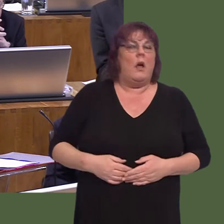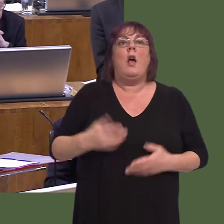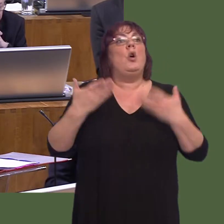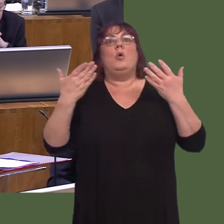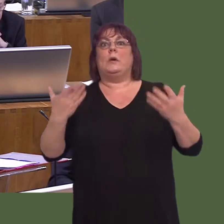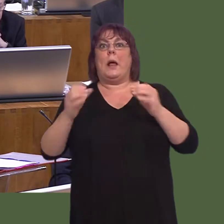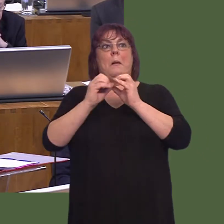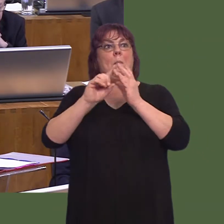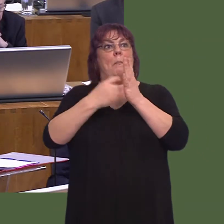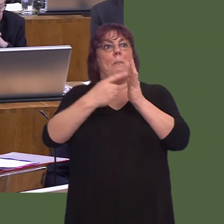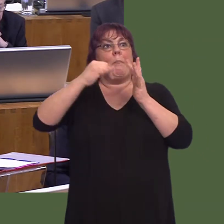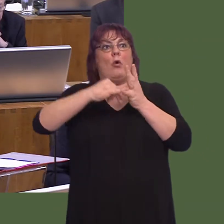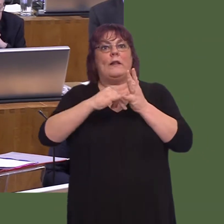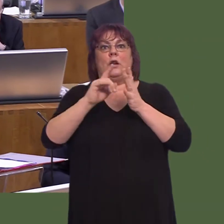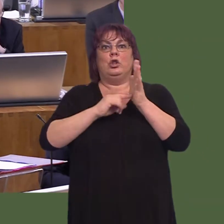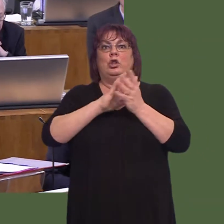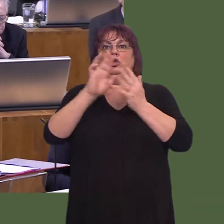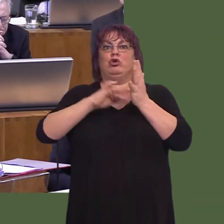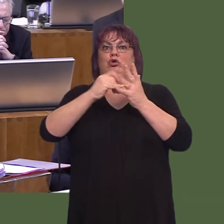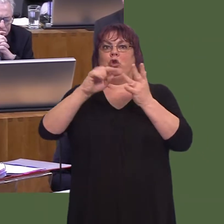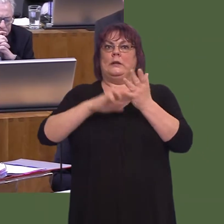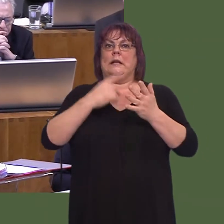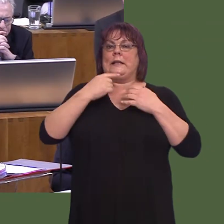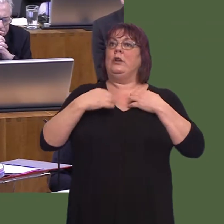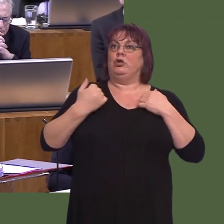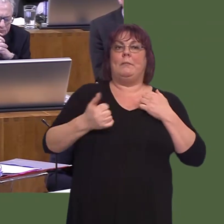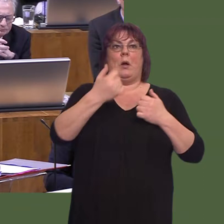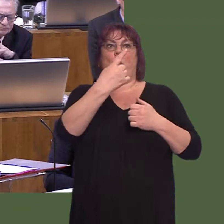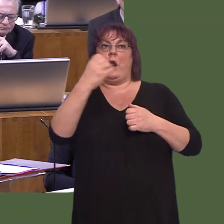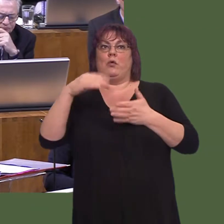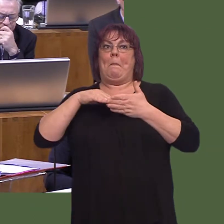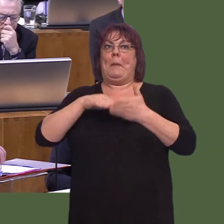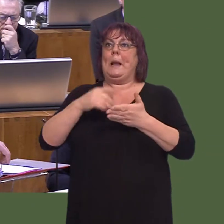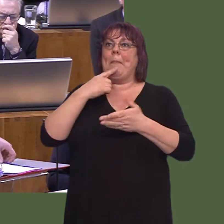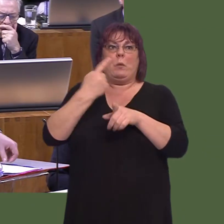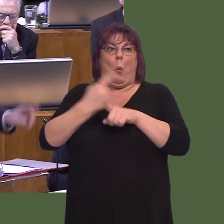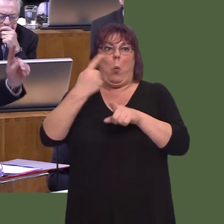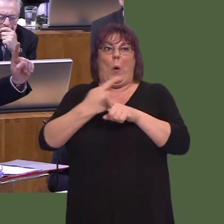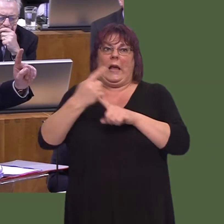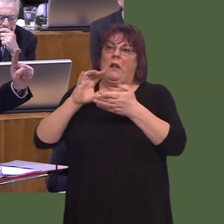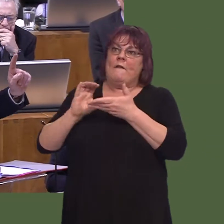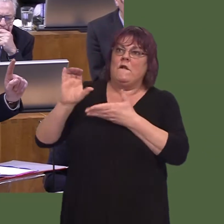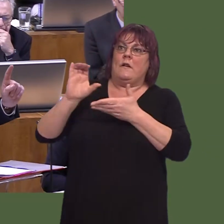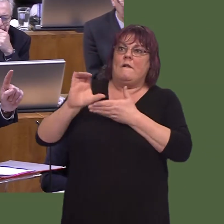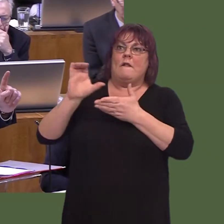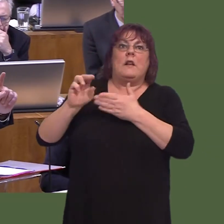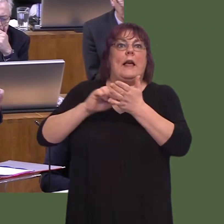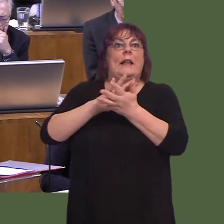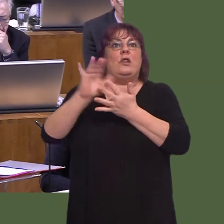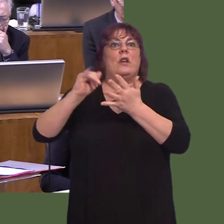Boris Johnson today, saying there should be £100 million a week available for the NHS in England.